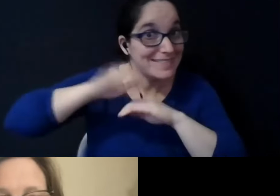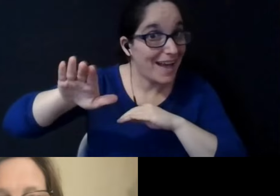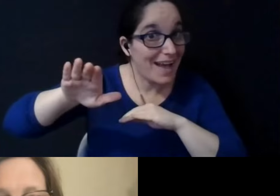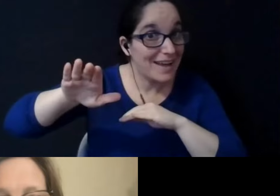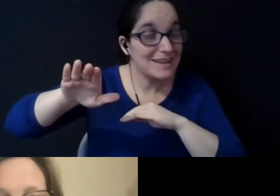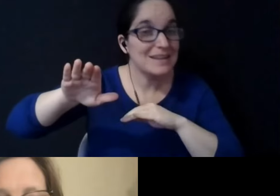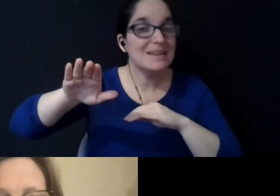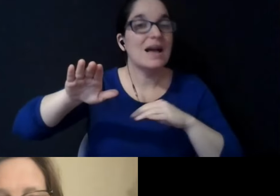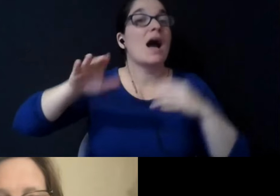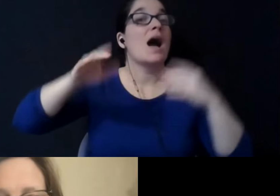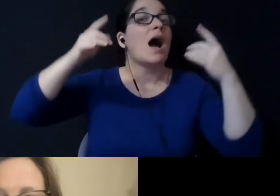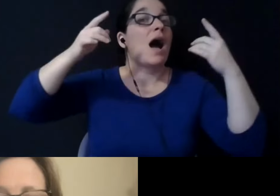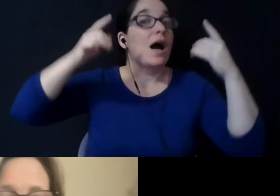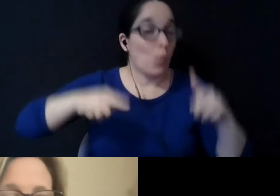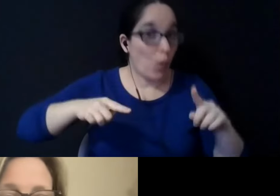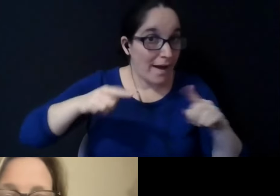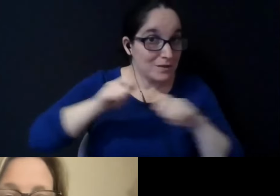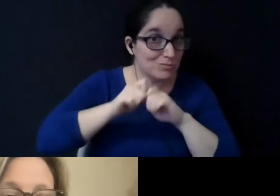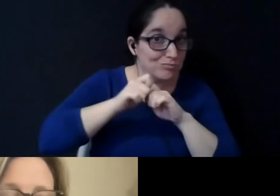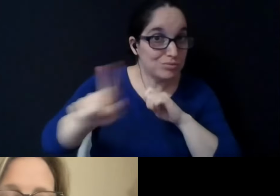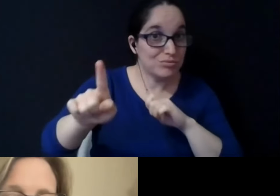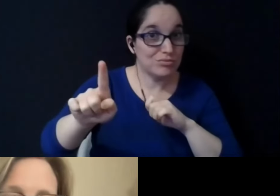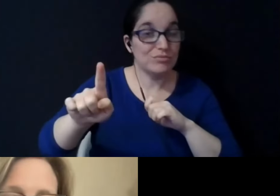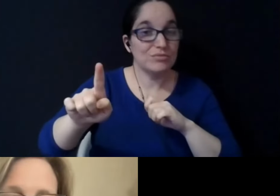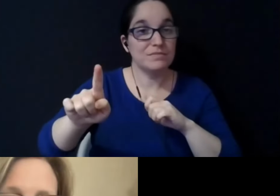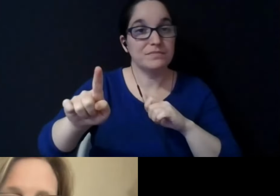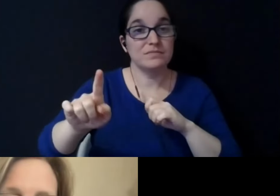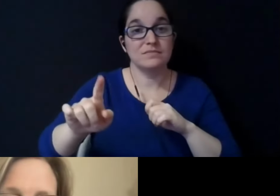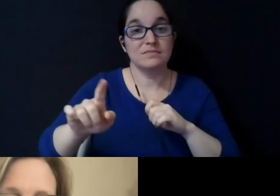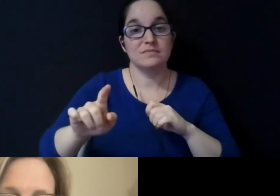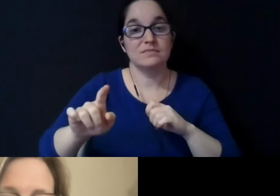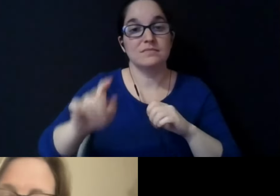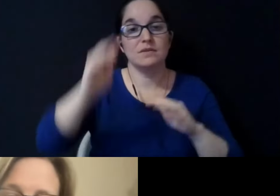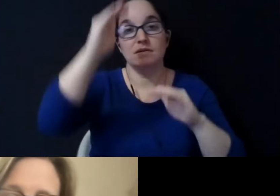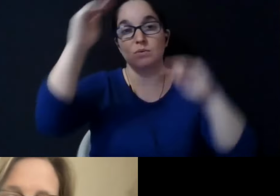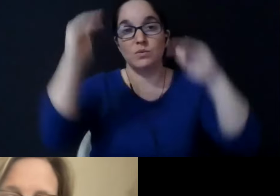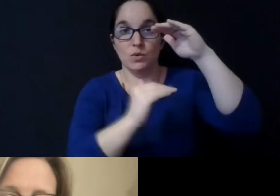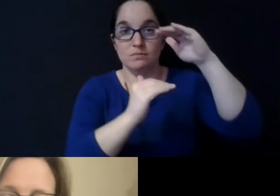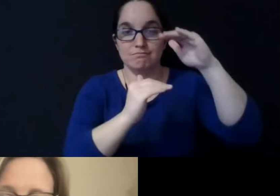you when to hit send and serendipitously it will fall into a poem. Who knows where your line will be,